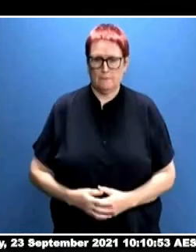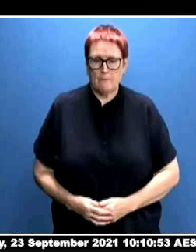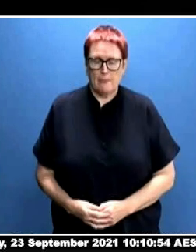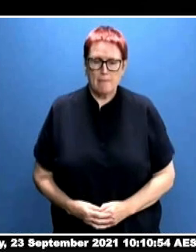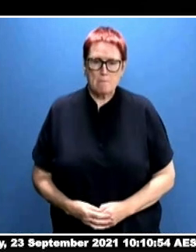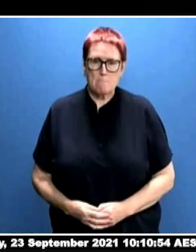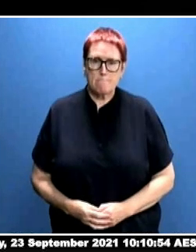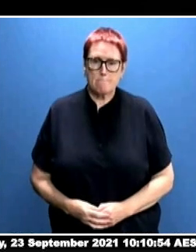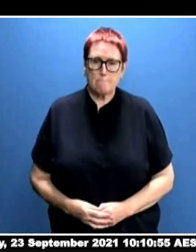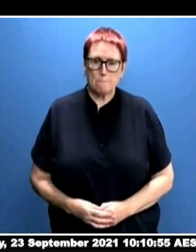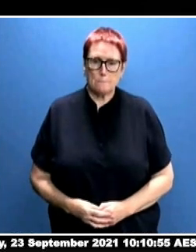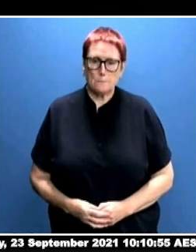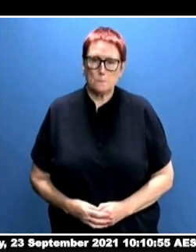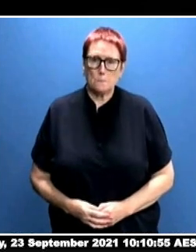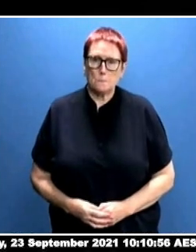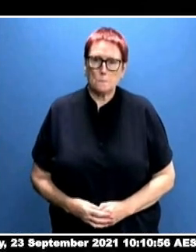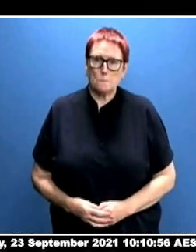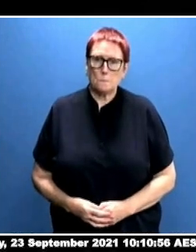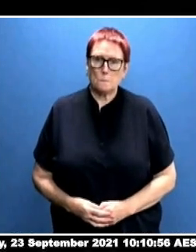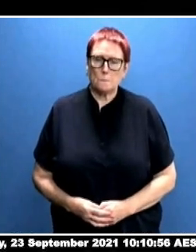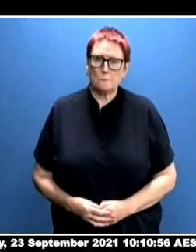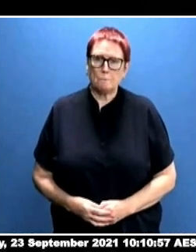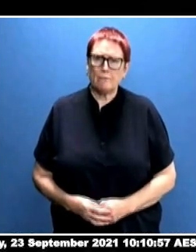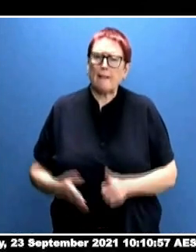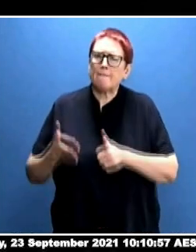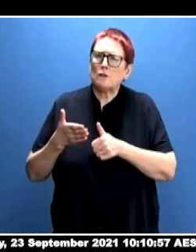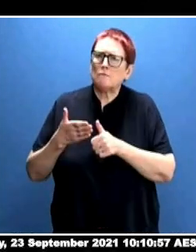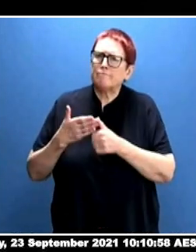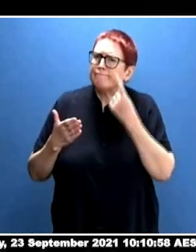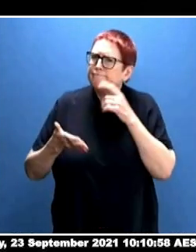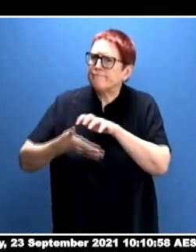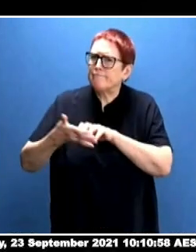Dr Thompson, could we start please, if we could just go to page 36